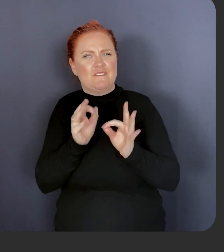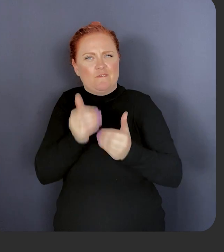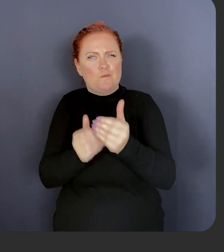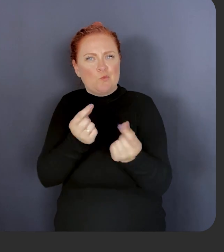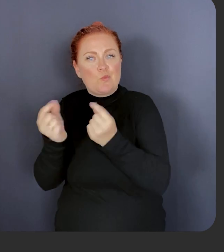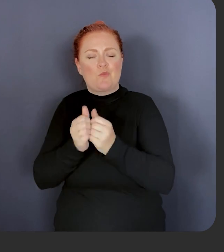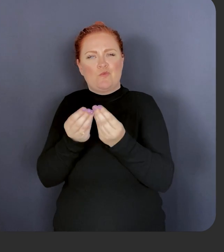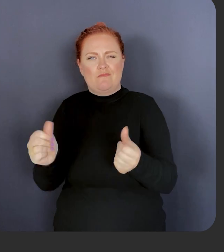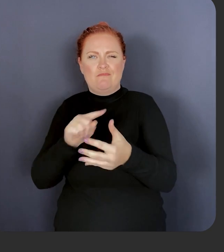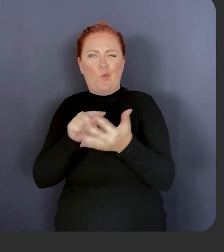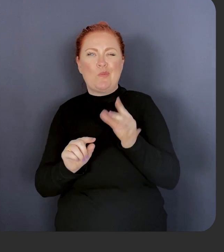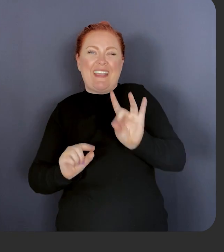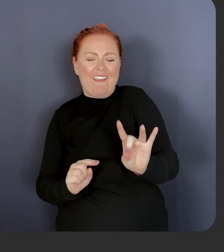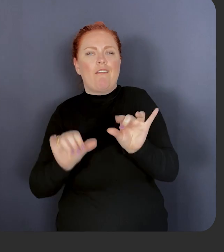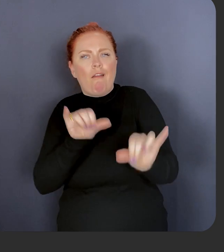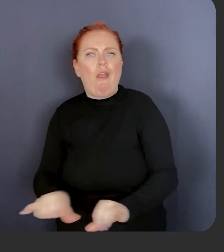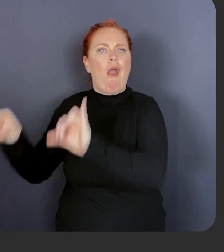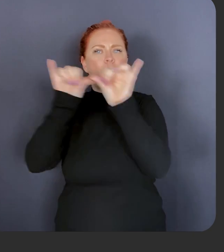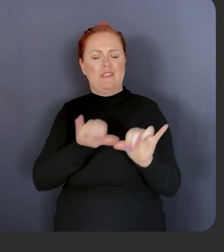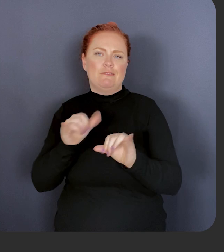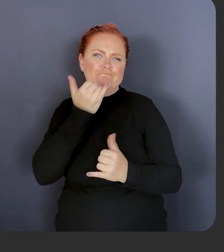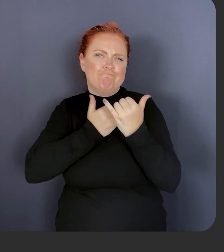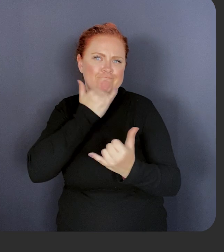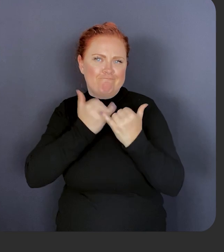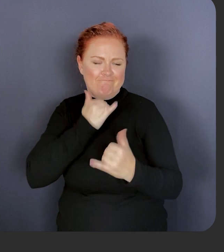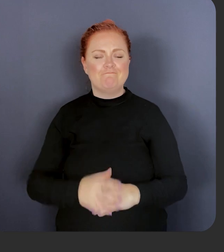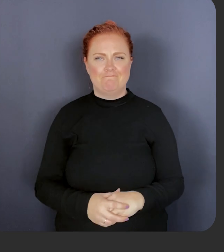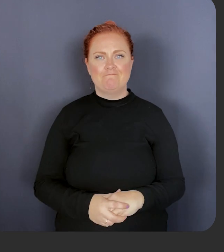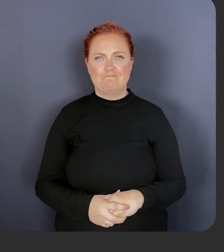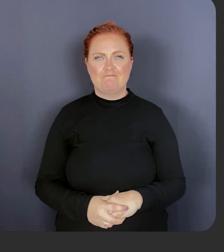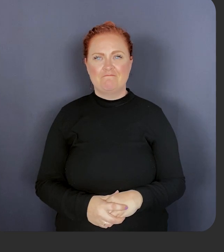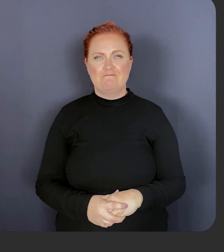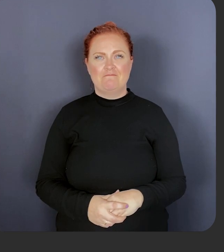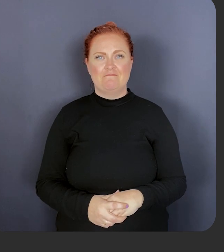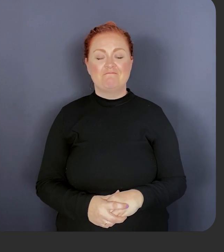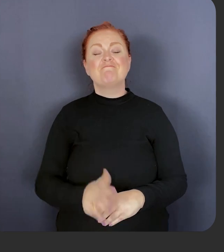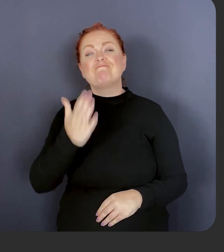to resolving eight common A11Y pitfalls in your application.